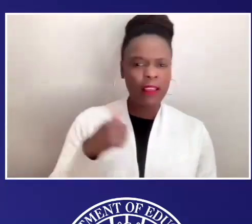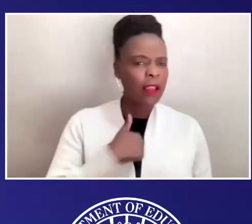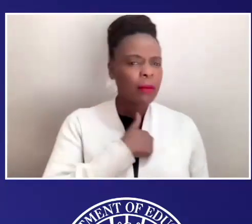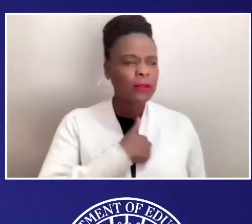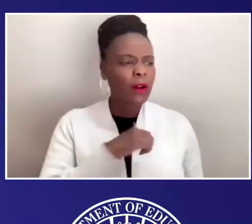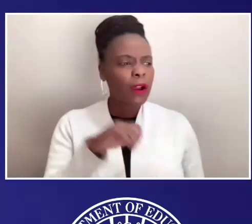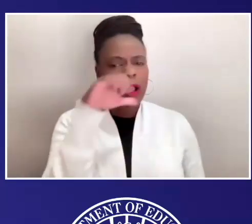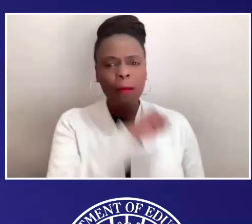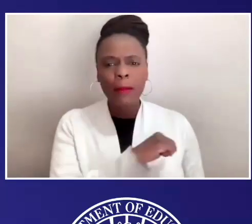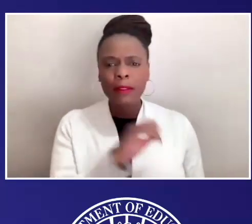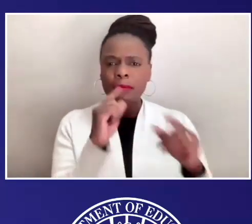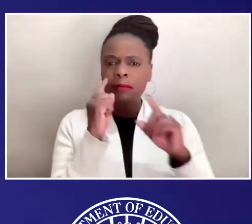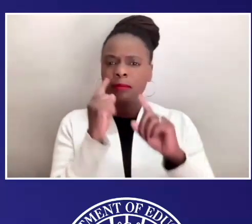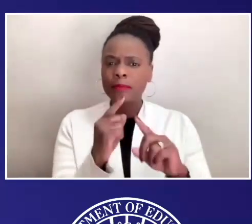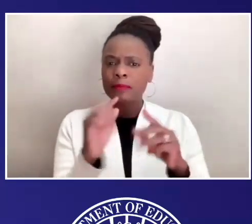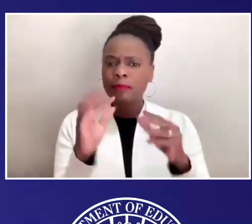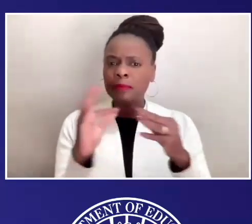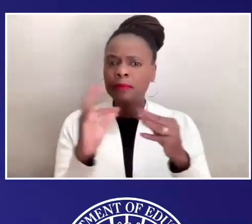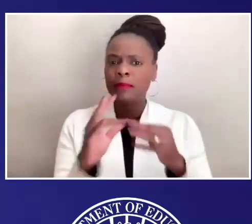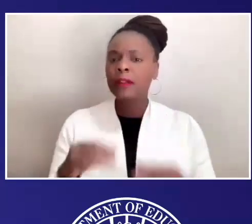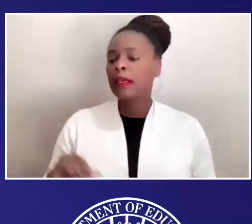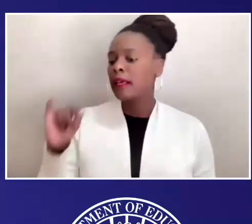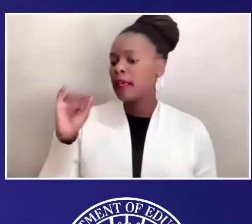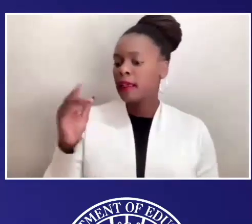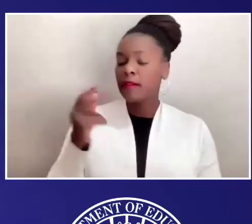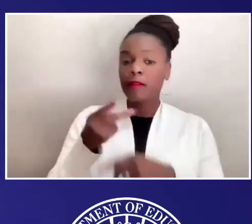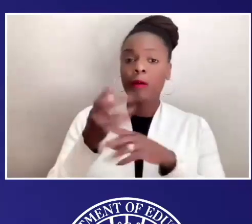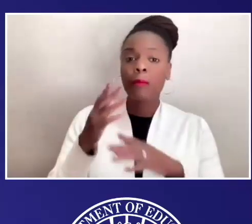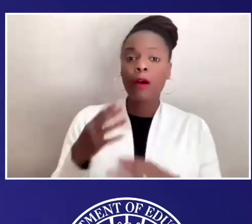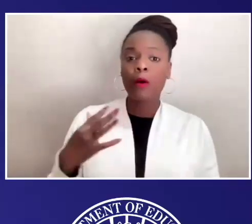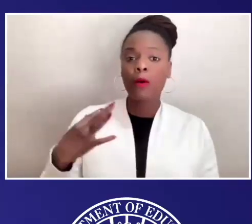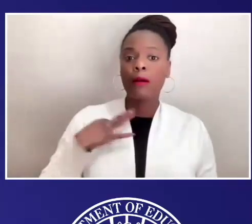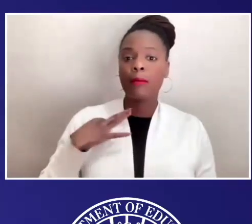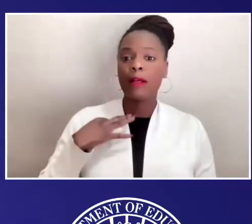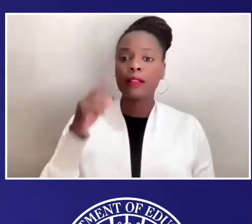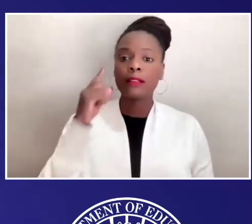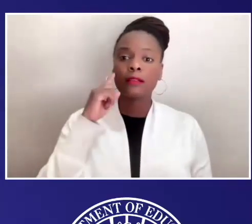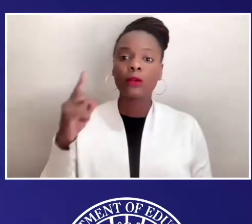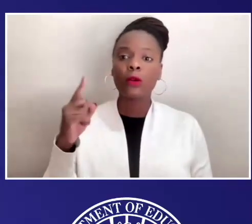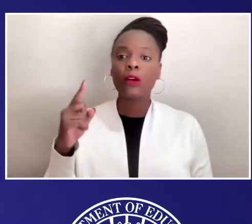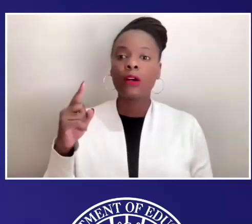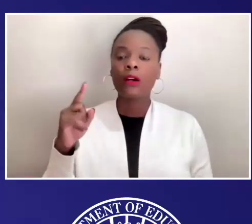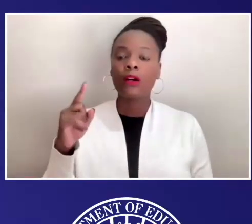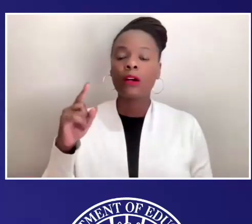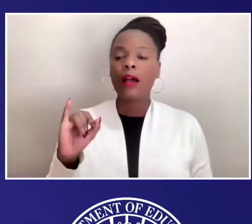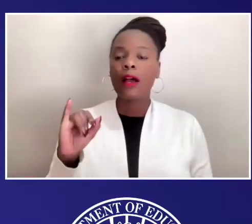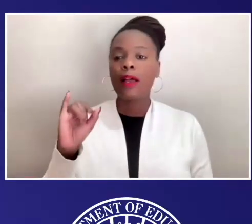Sure. So if a borrower applies for an IDR Plan, and they're placed in a 60-day processing forbearance, which is